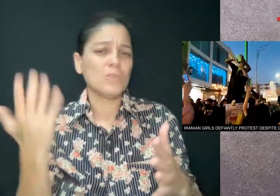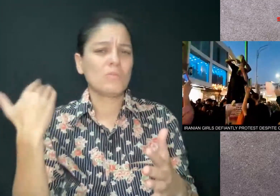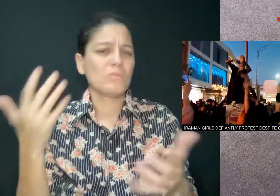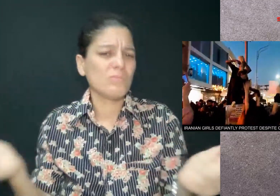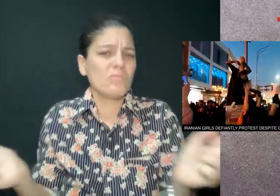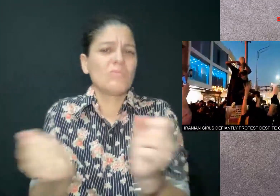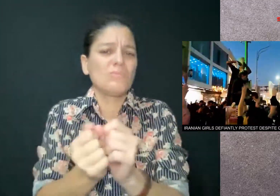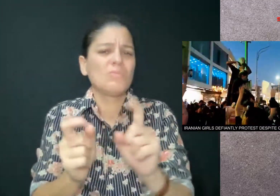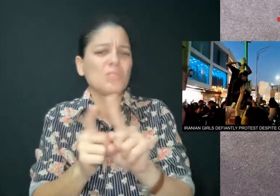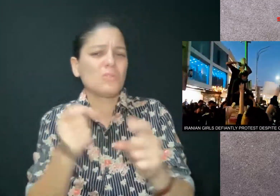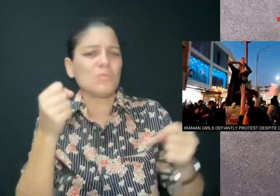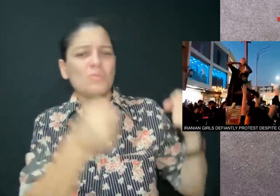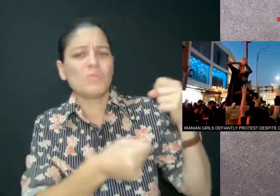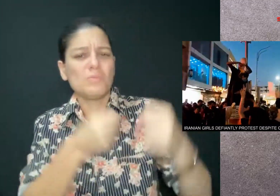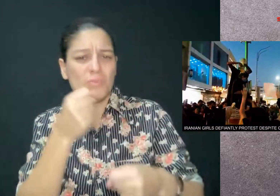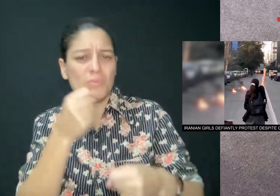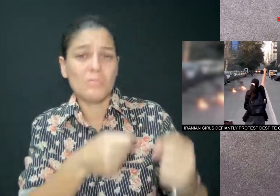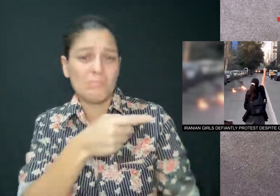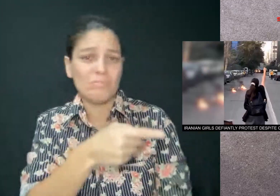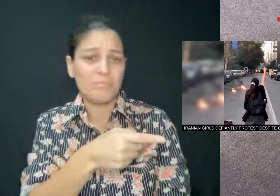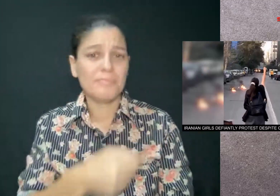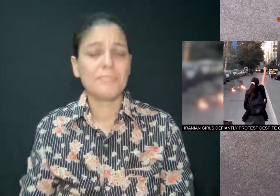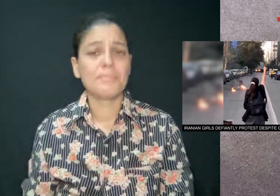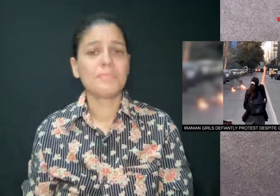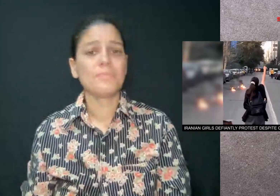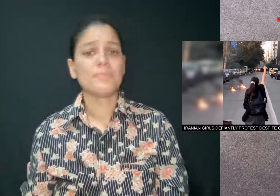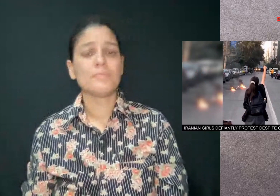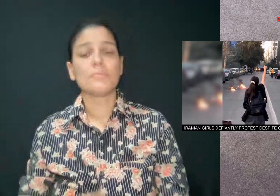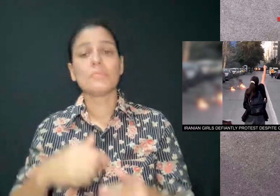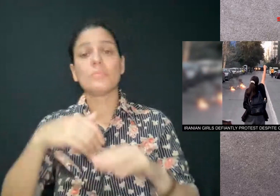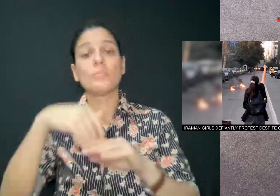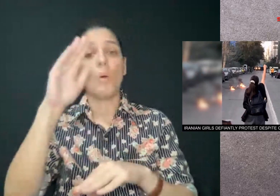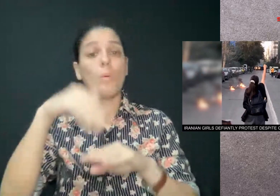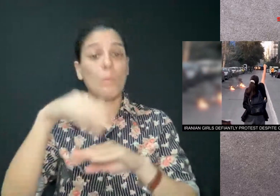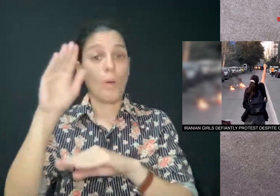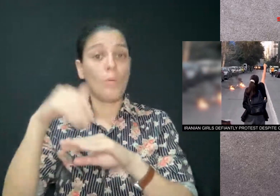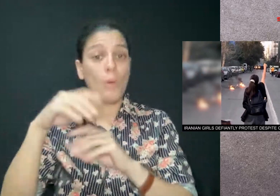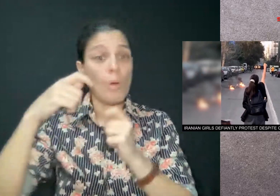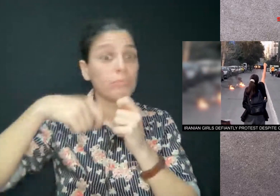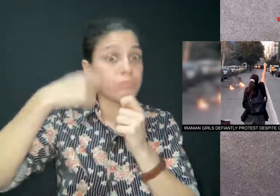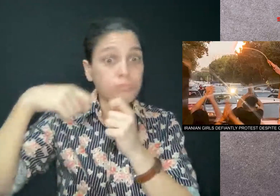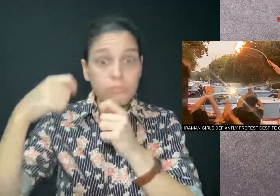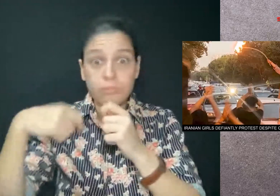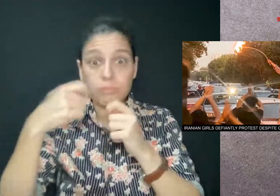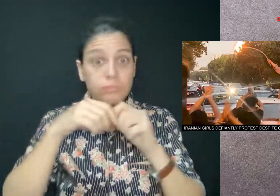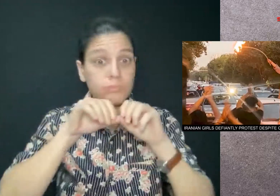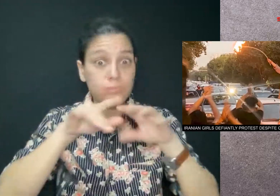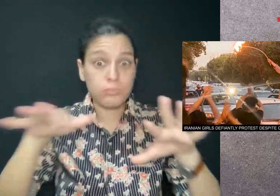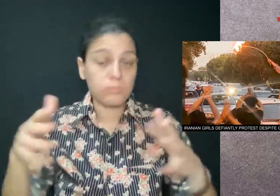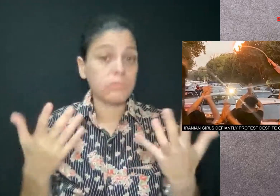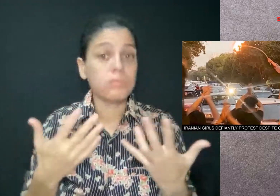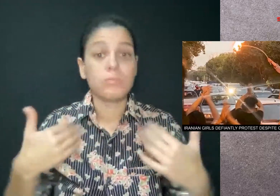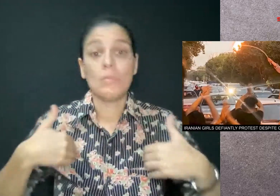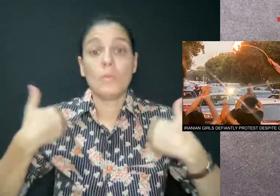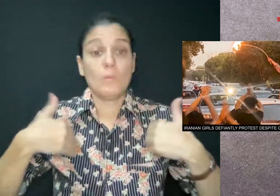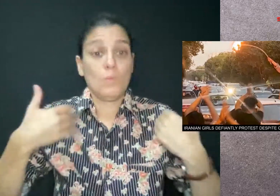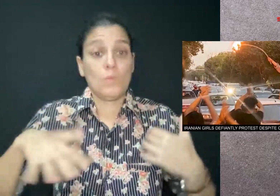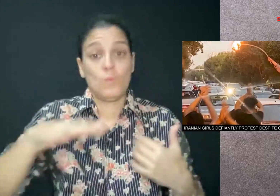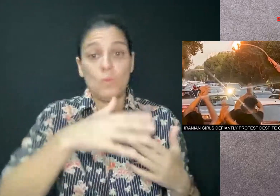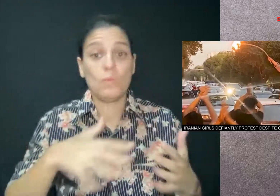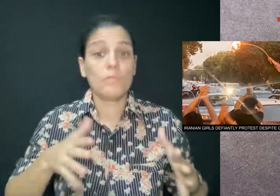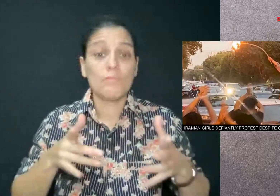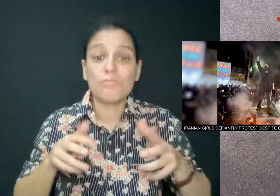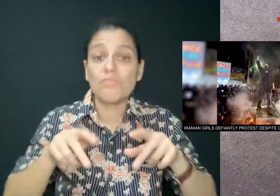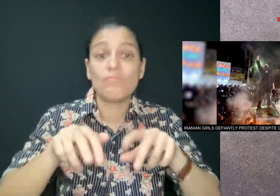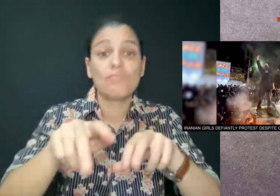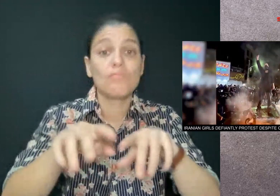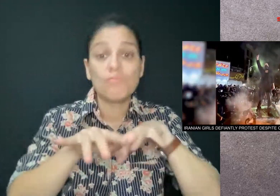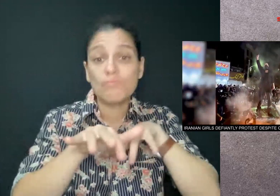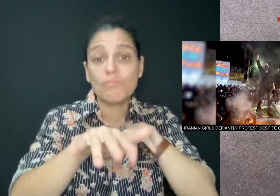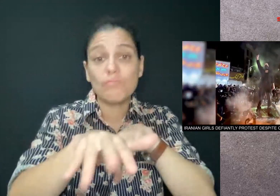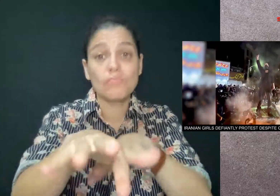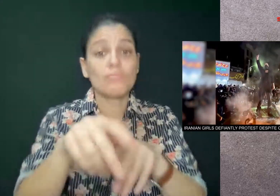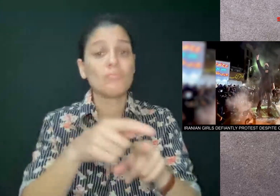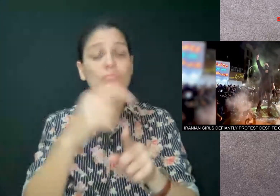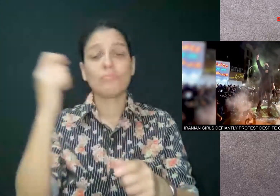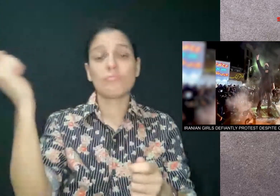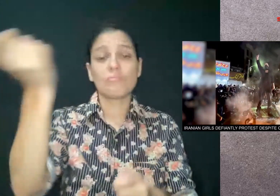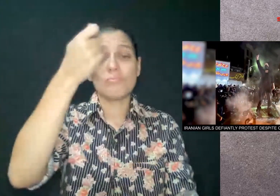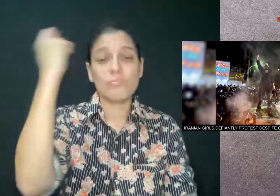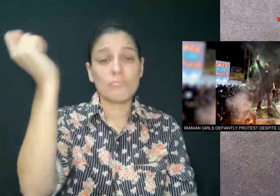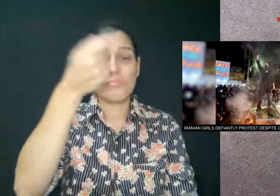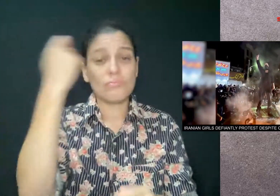morality police more and more video is emerging of teenage school girls on the streets waving